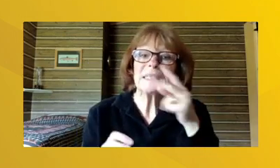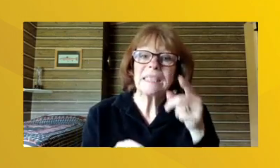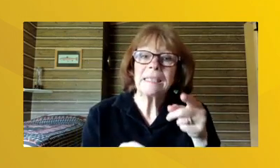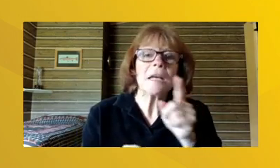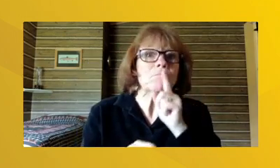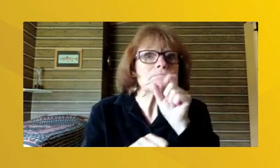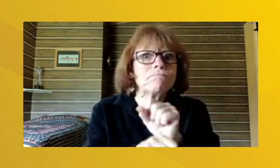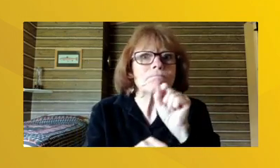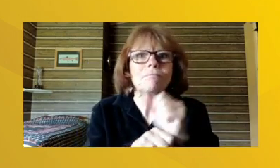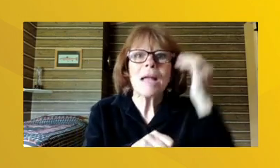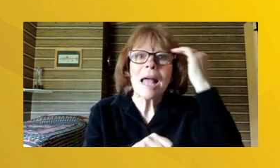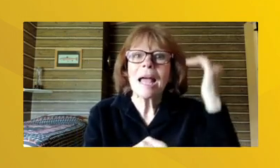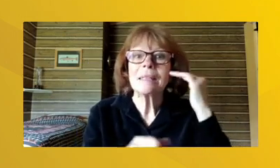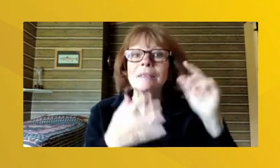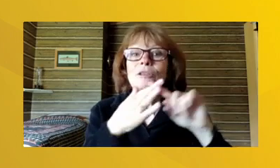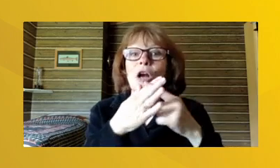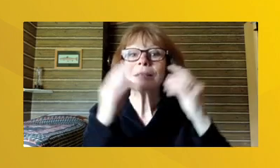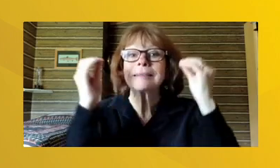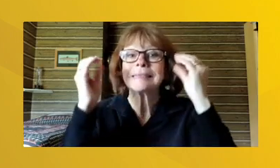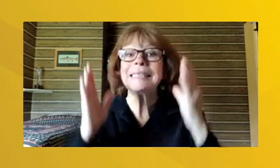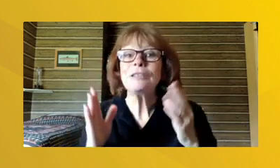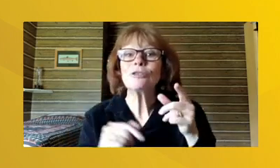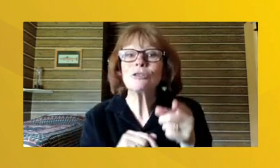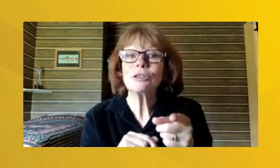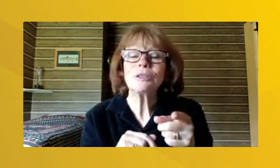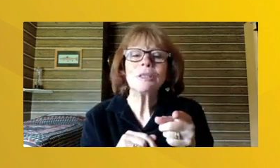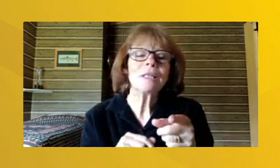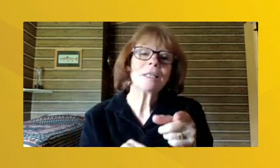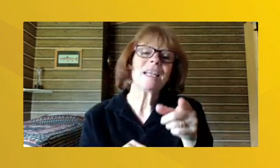in our focus groups that just give you a little bit of a background into our program.